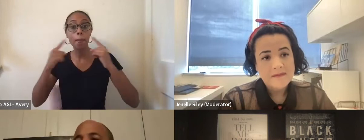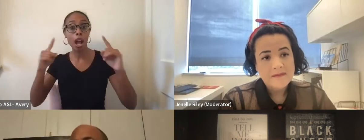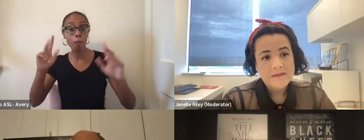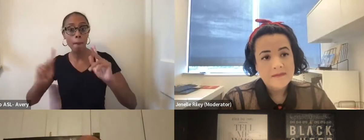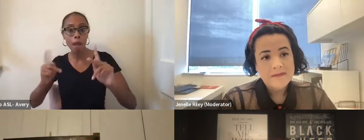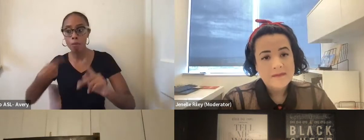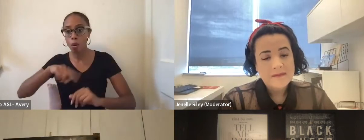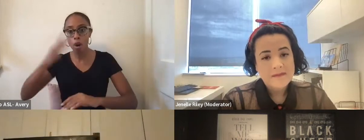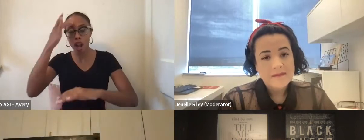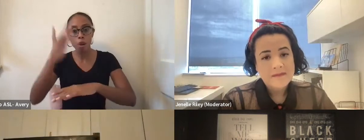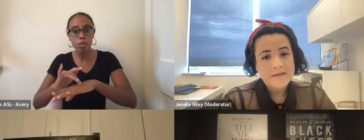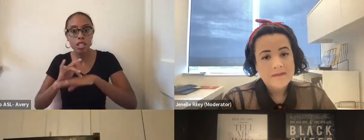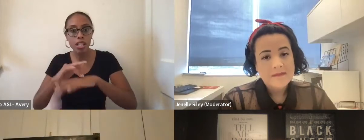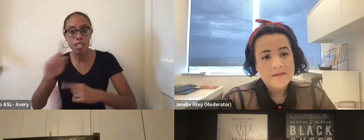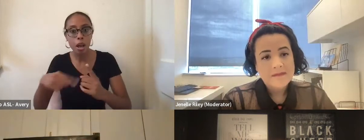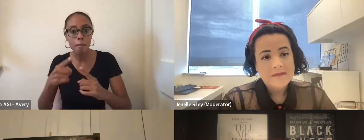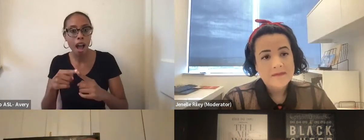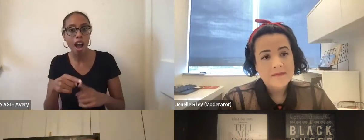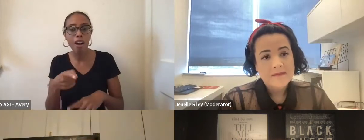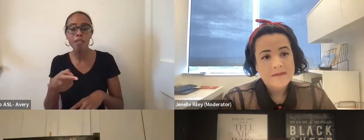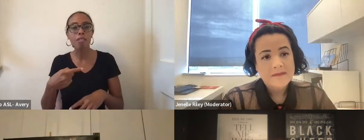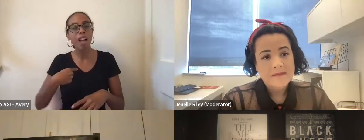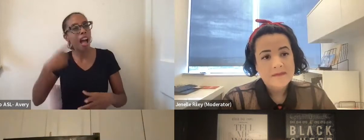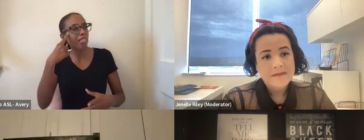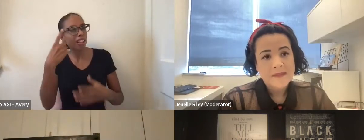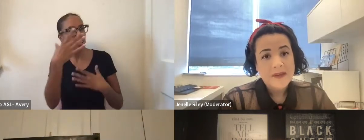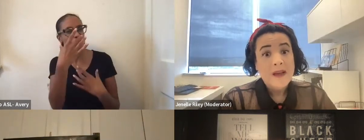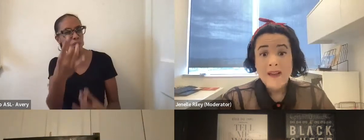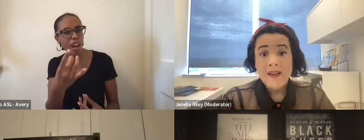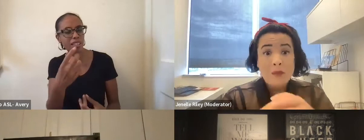I'm so glad you addressed that.